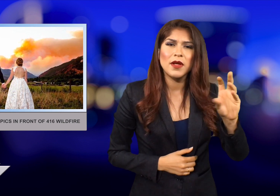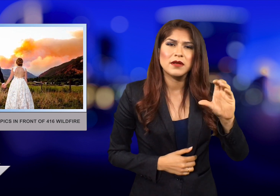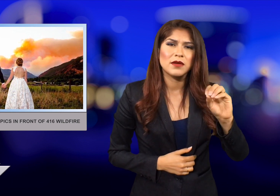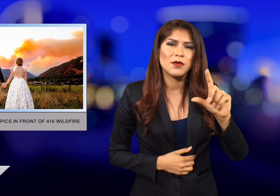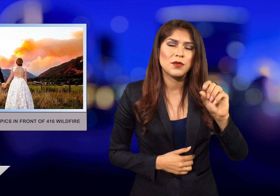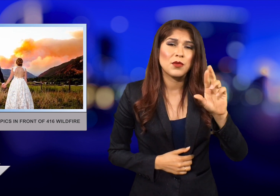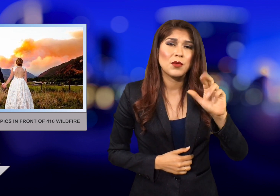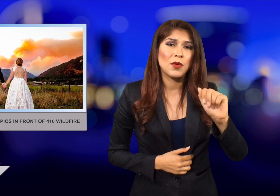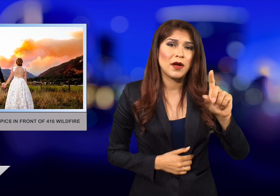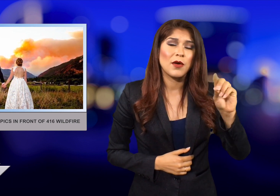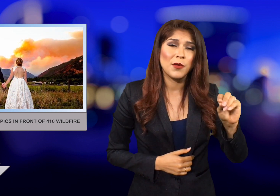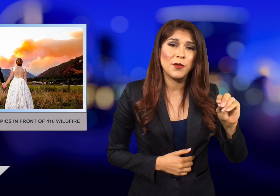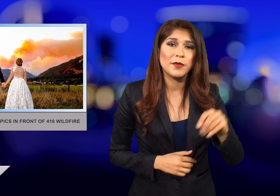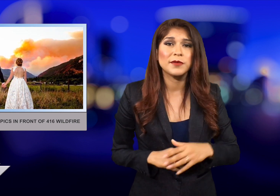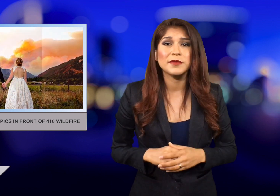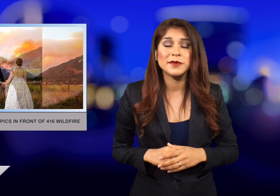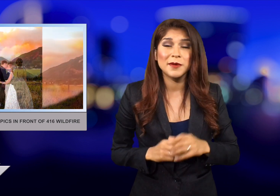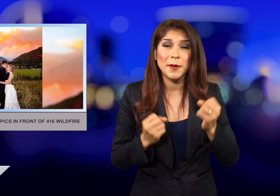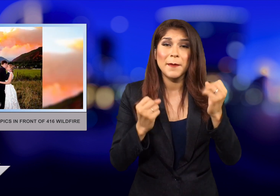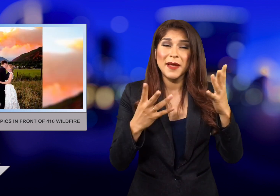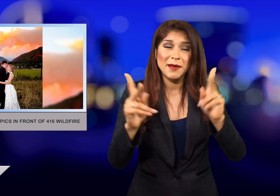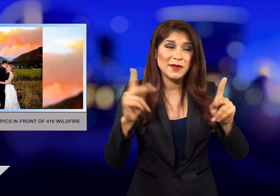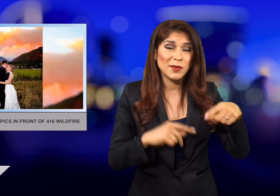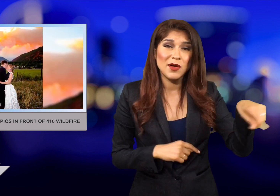serving Southwest Colorado.